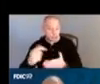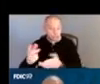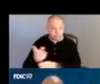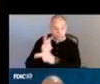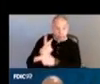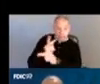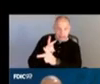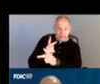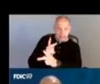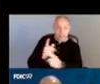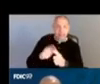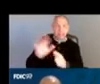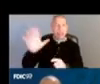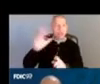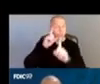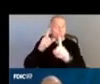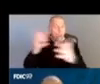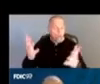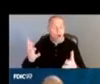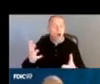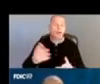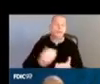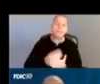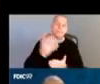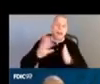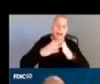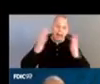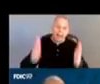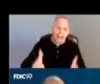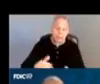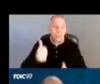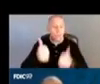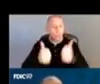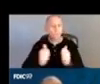dreams of owning a home or starting a small business.